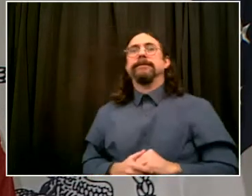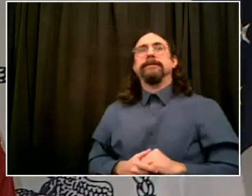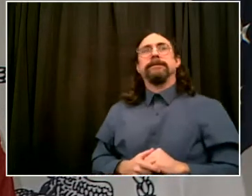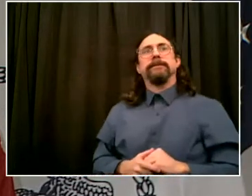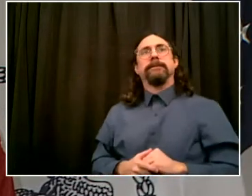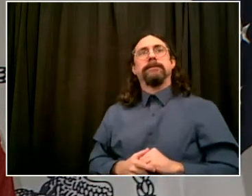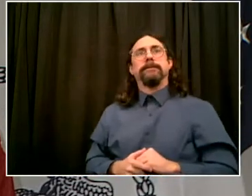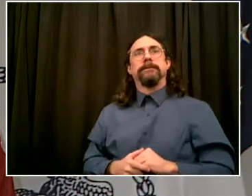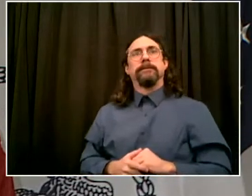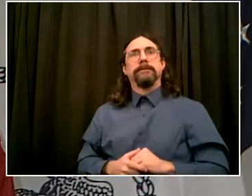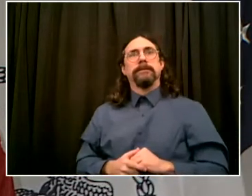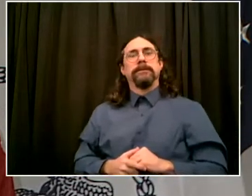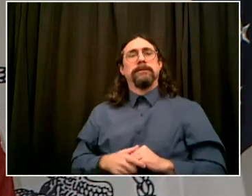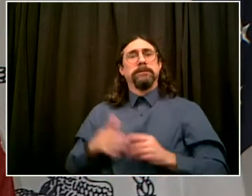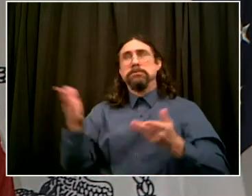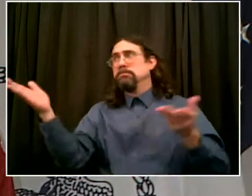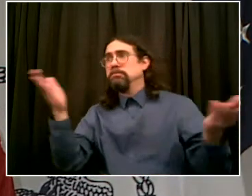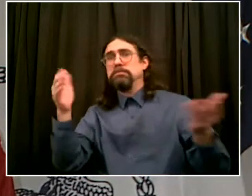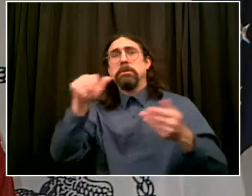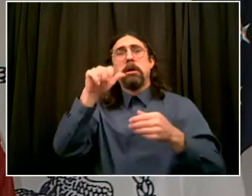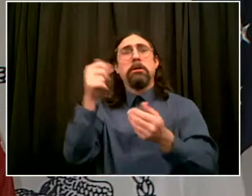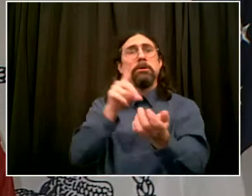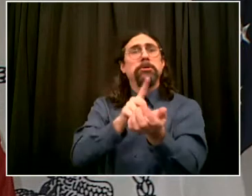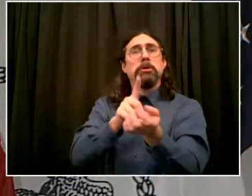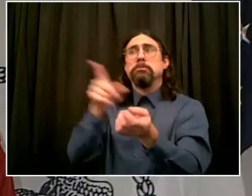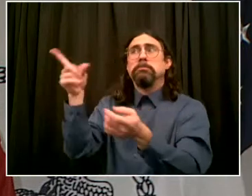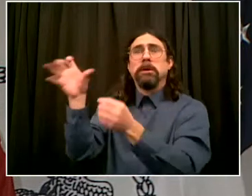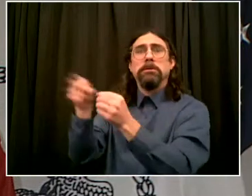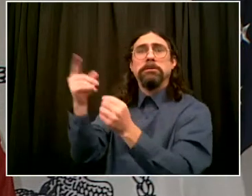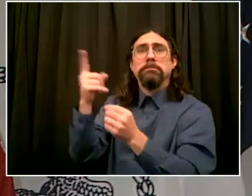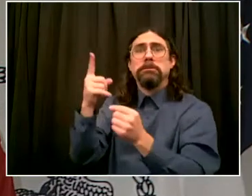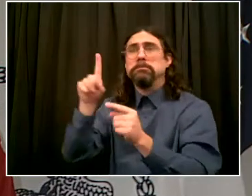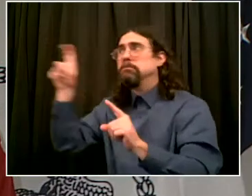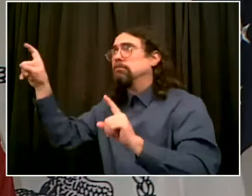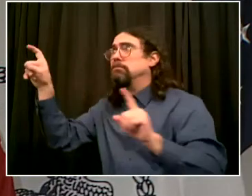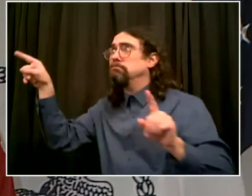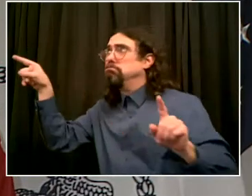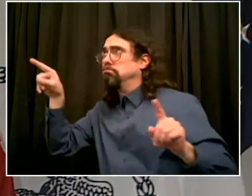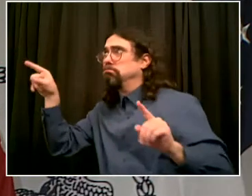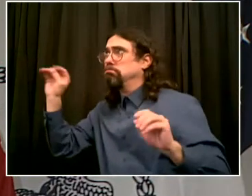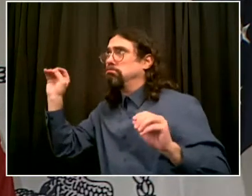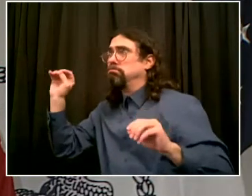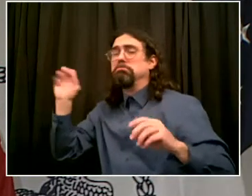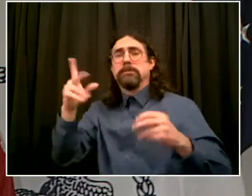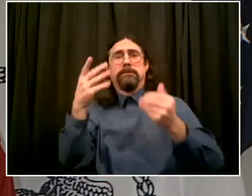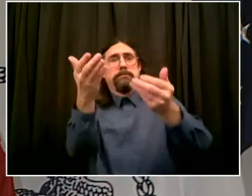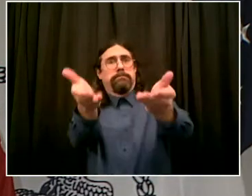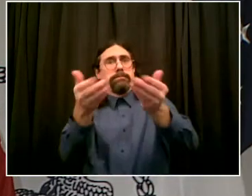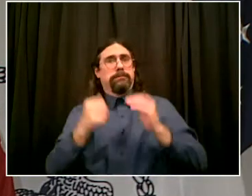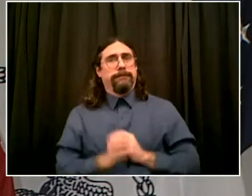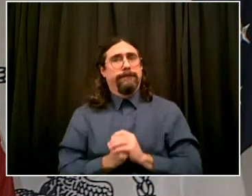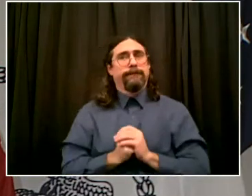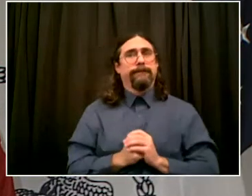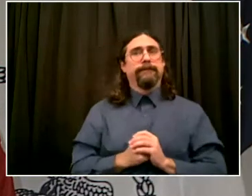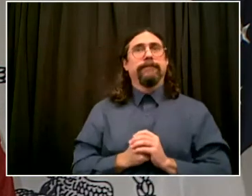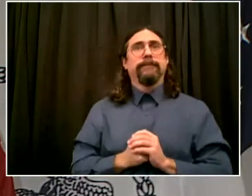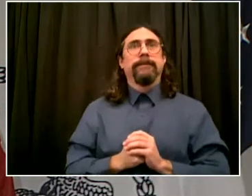DRR. TZKA,, DR. DR. CHOKSHI?